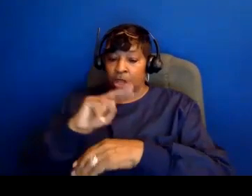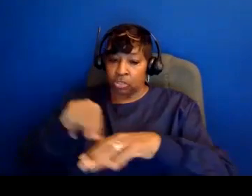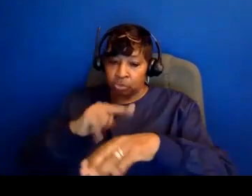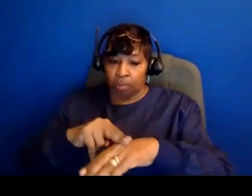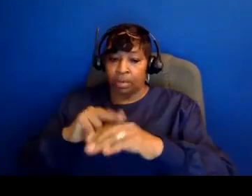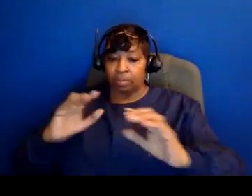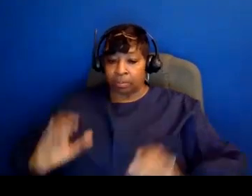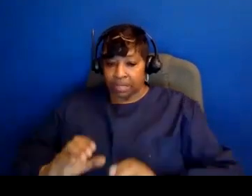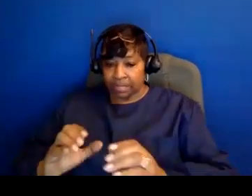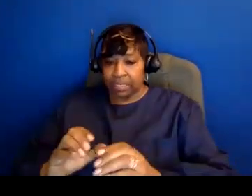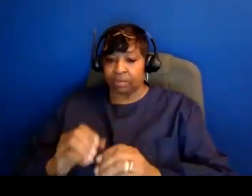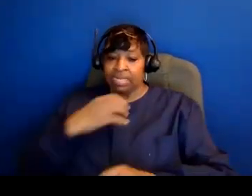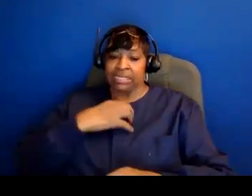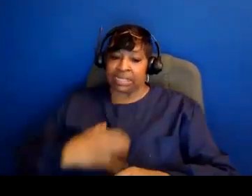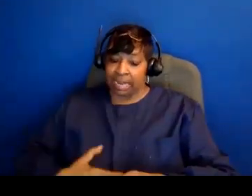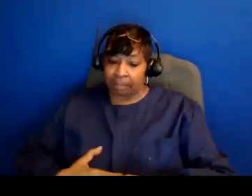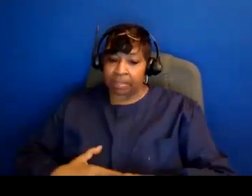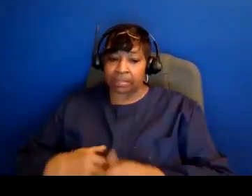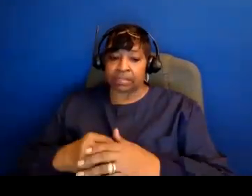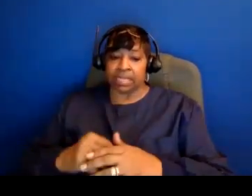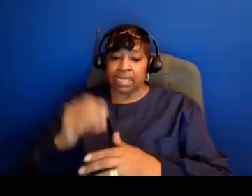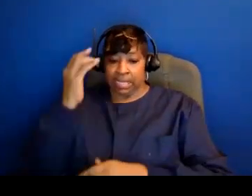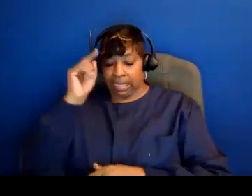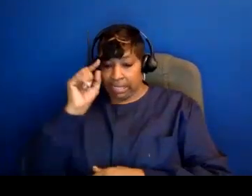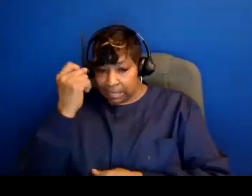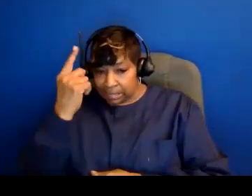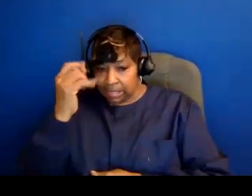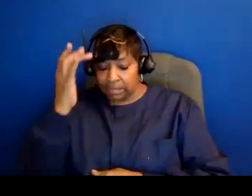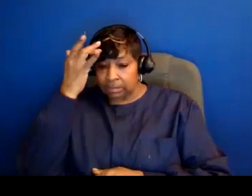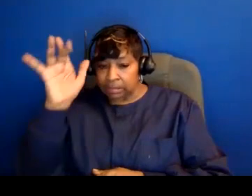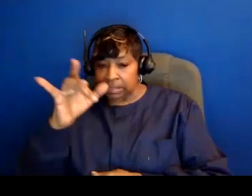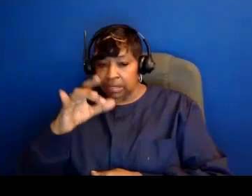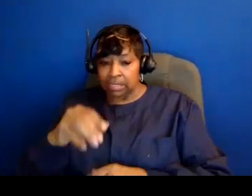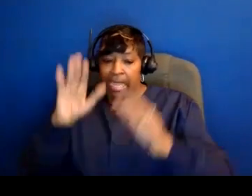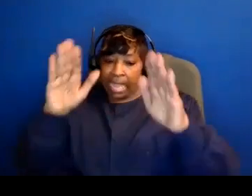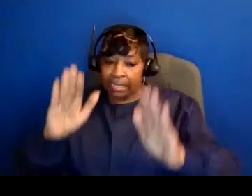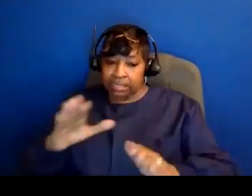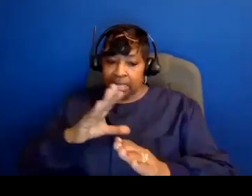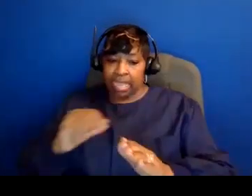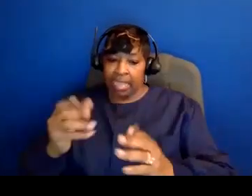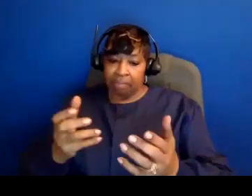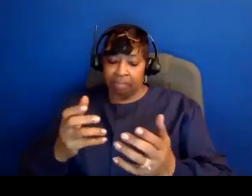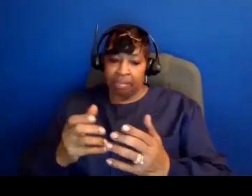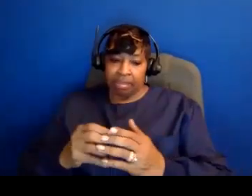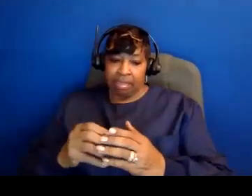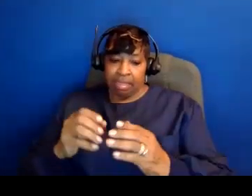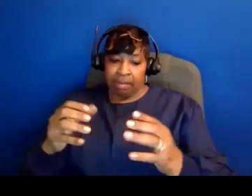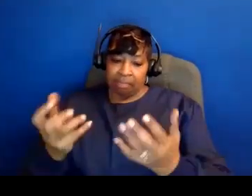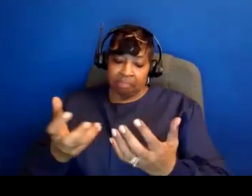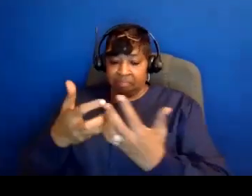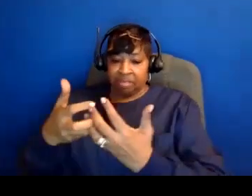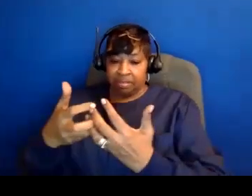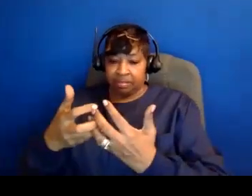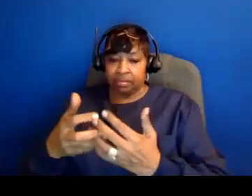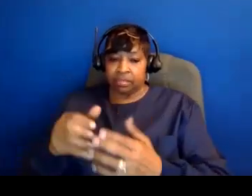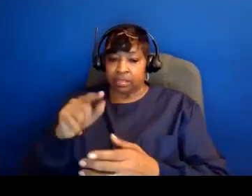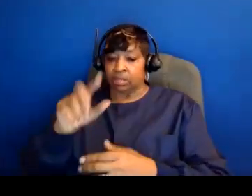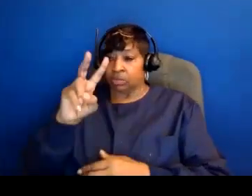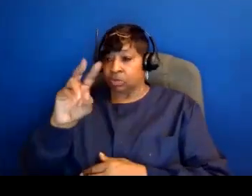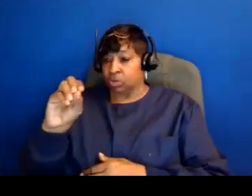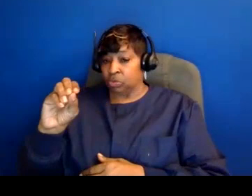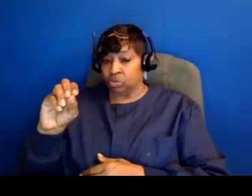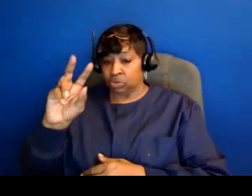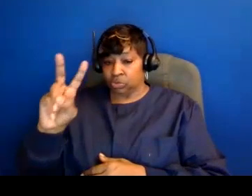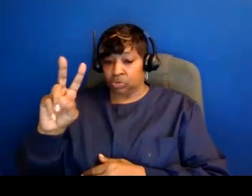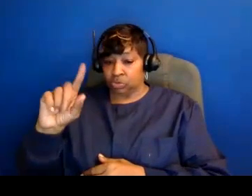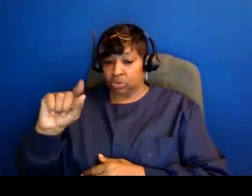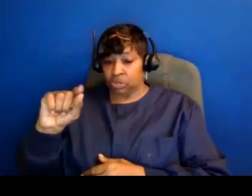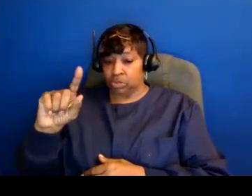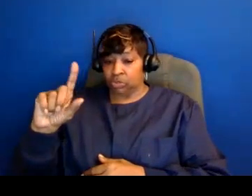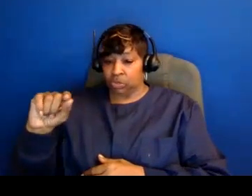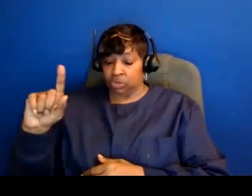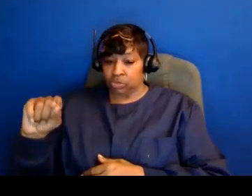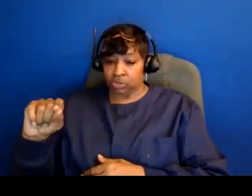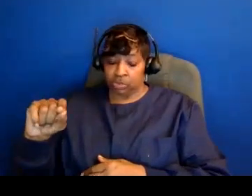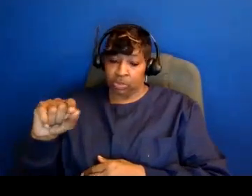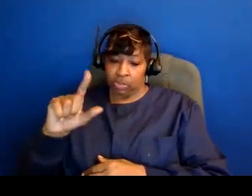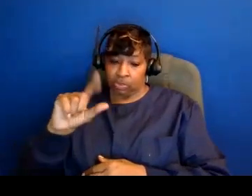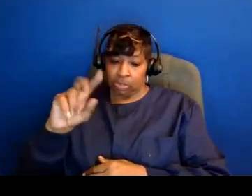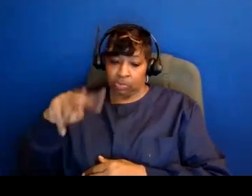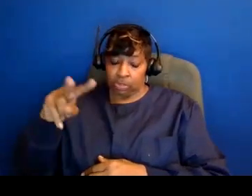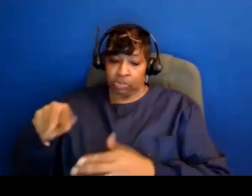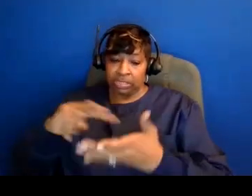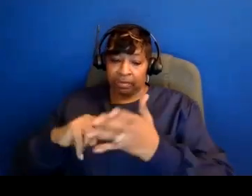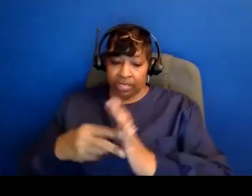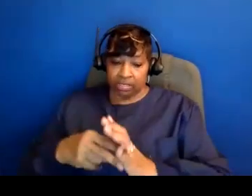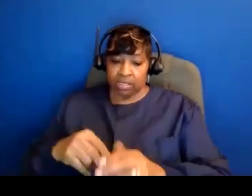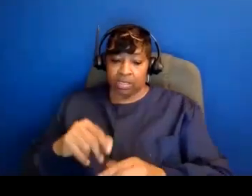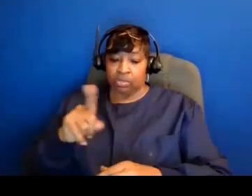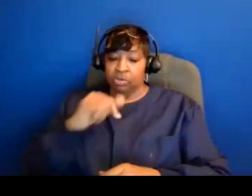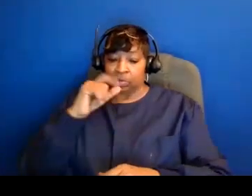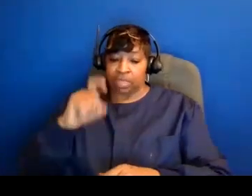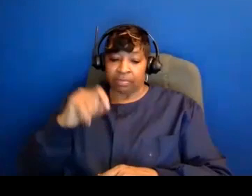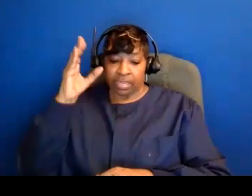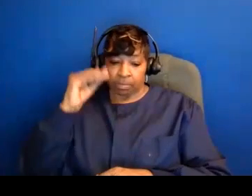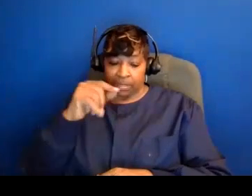lauravanpuymbrouck: And their definition of ableism is that it's a systemic, a system of assigning value to people's bodies and minds based on societally constructed ideas of normality, productivity, desirability.